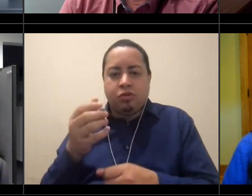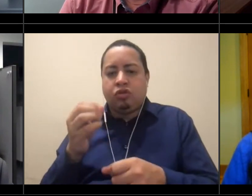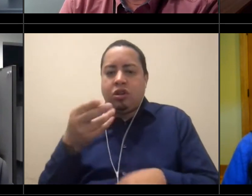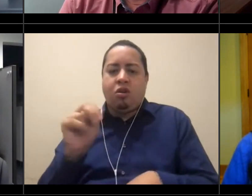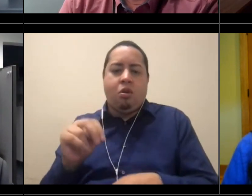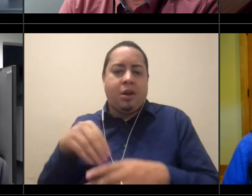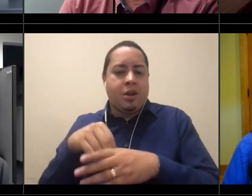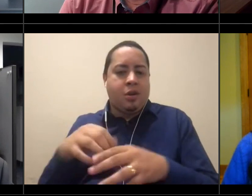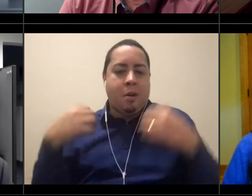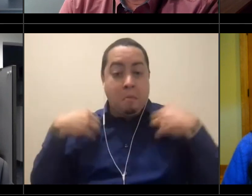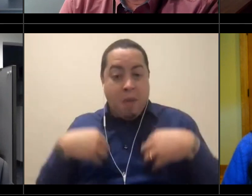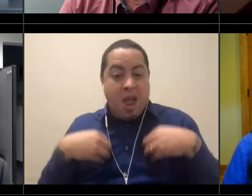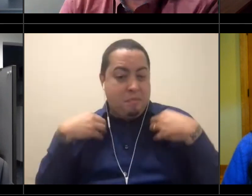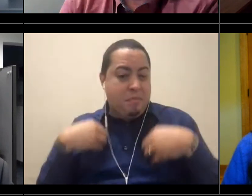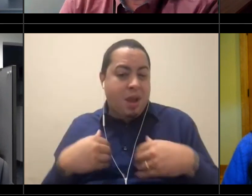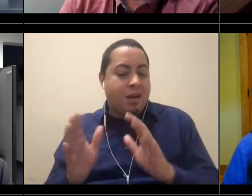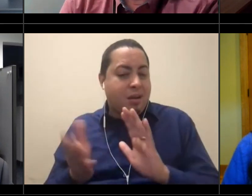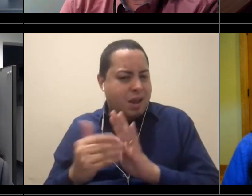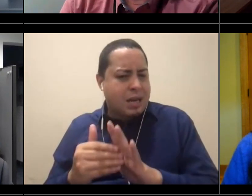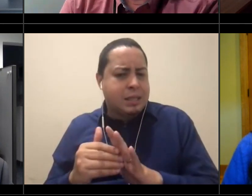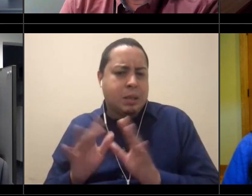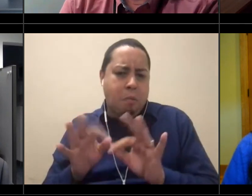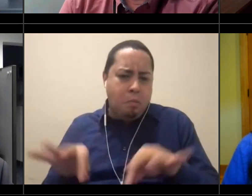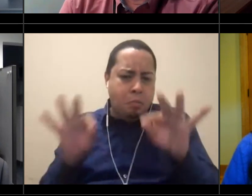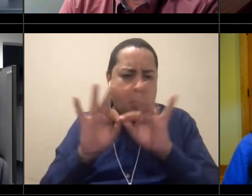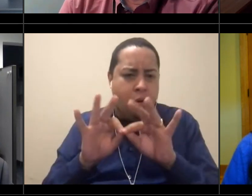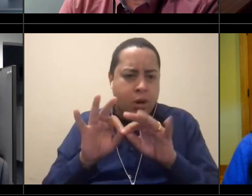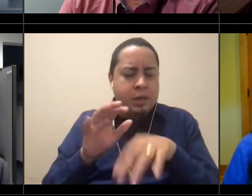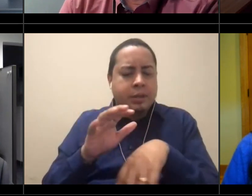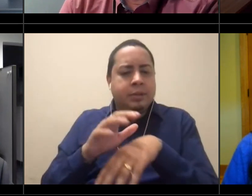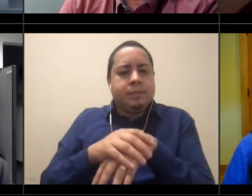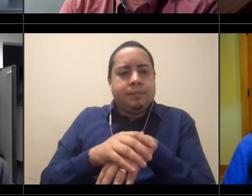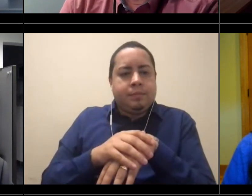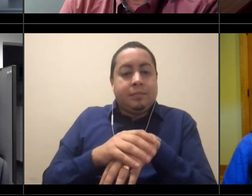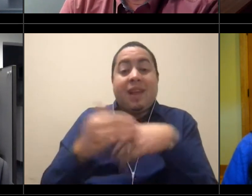Yeah, it's just important to make sure that that beacon is ready. It offers a test feature.